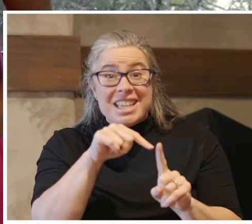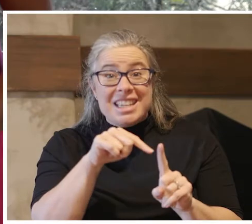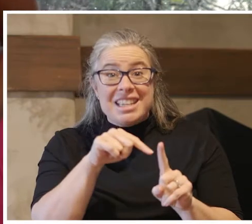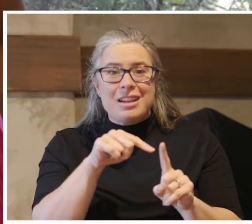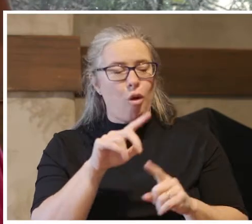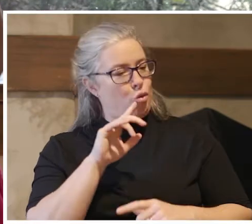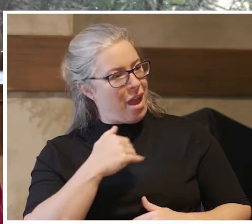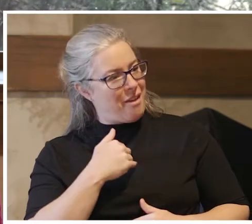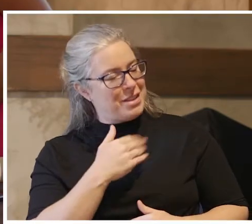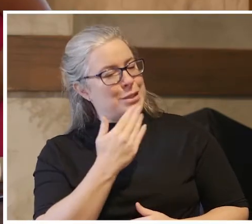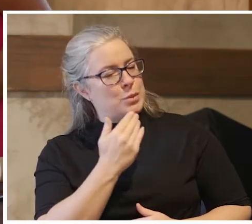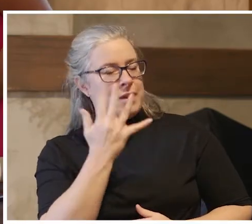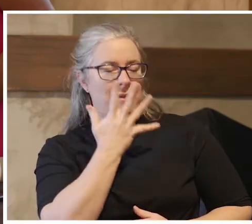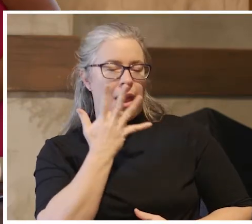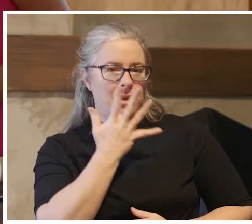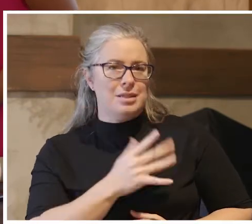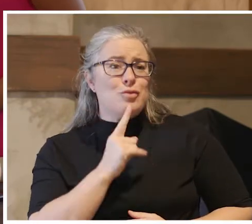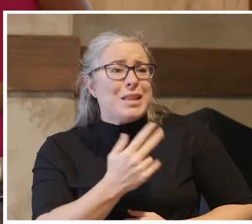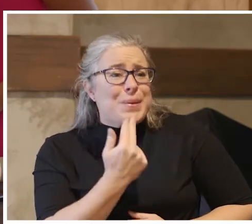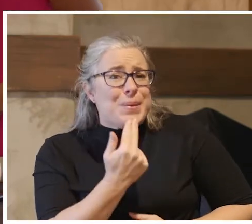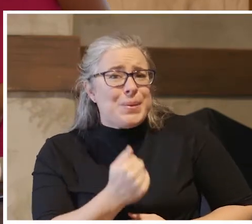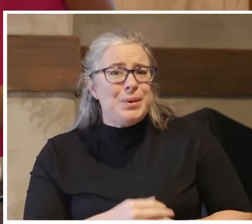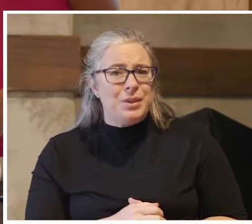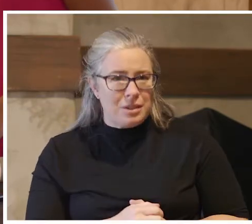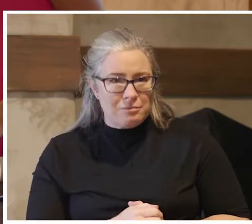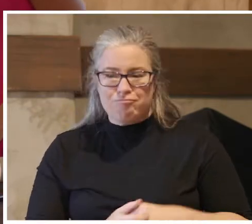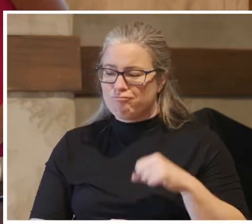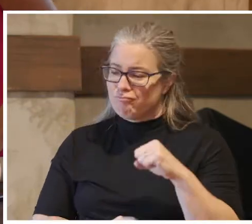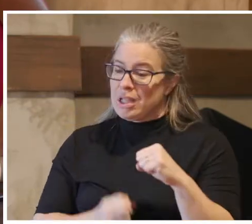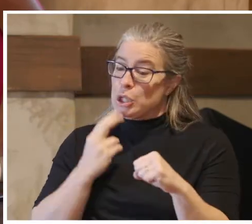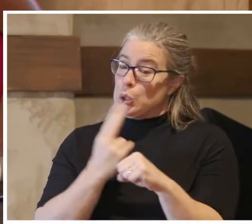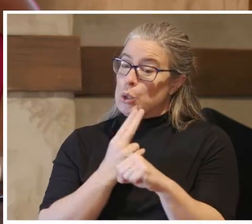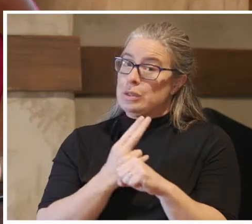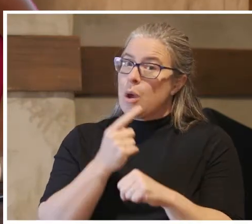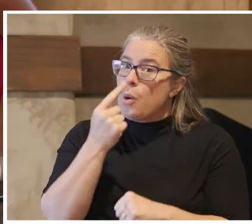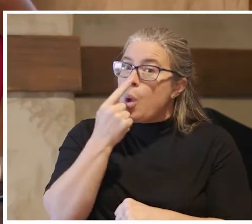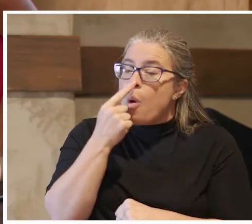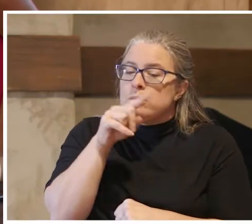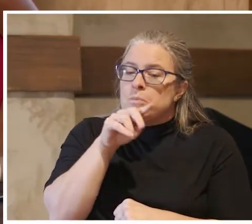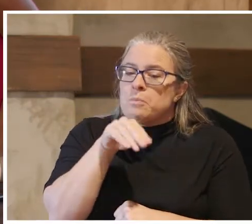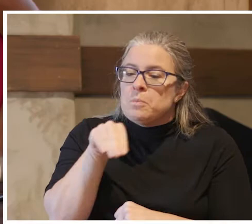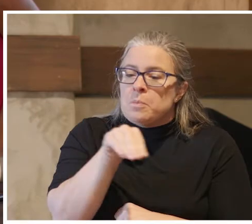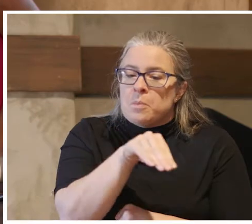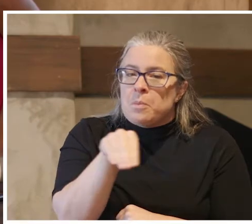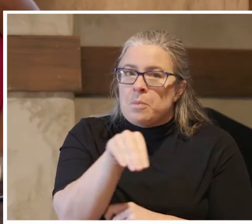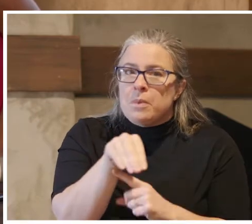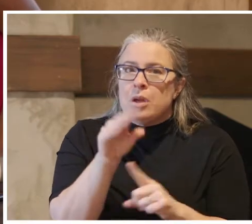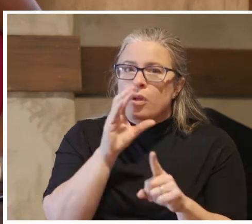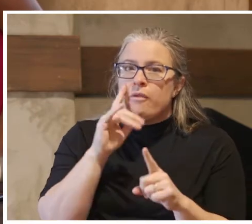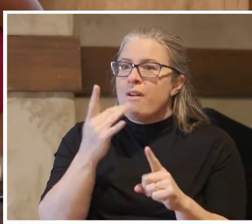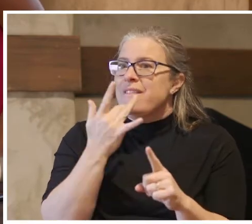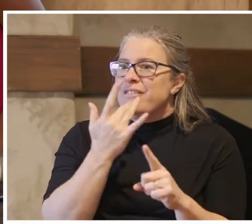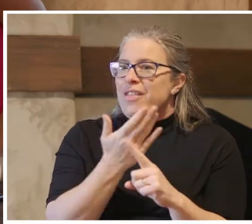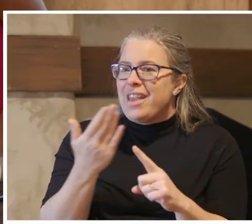She does really have a sweet face. She does. - She's really cute! Yeah, and she uses her nose to smell around, she's looking for her favorite thing.